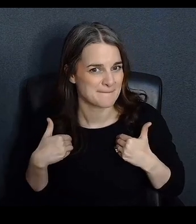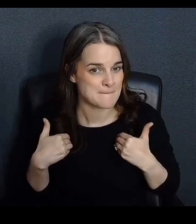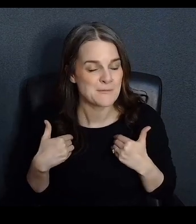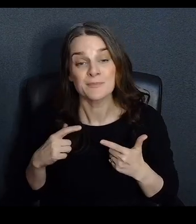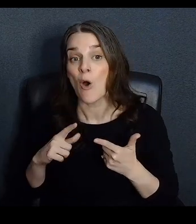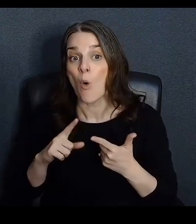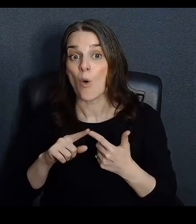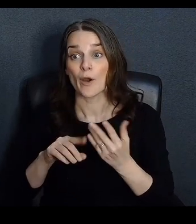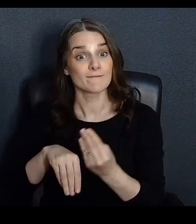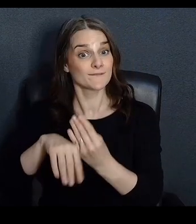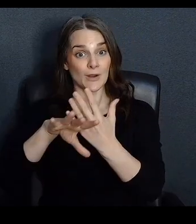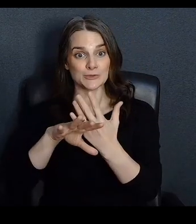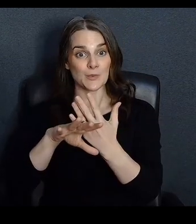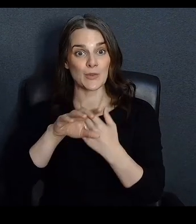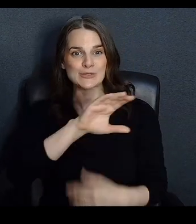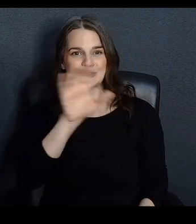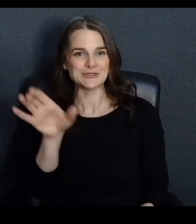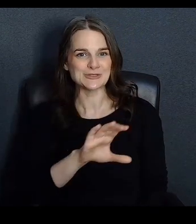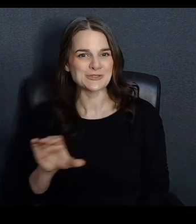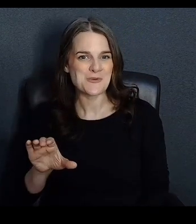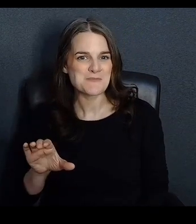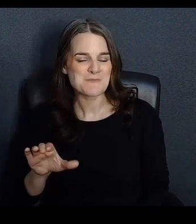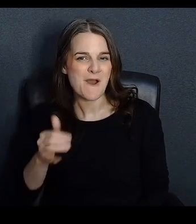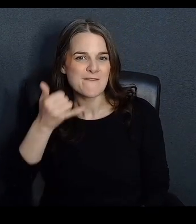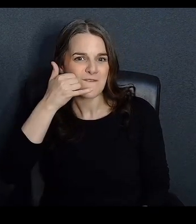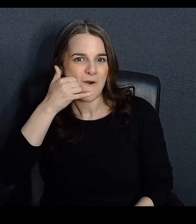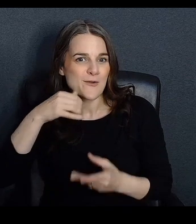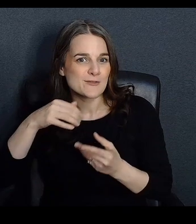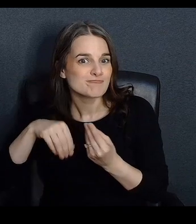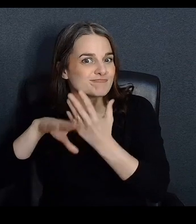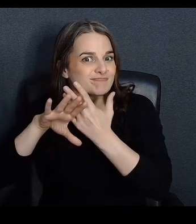or it can be virtual through Zoom, or over a phone call